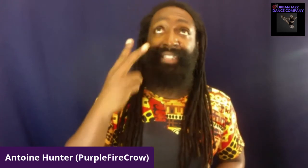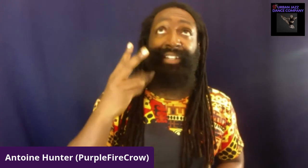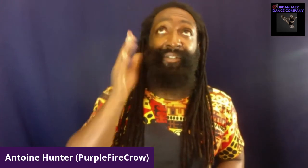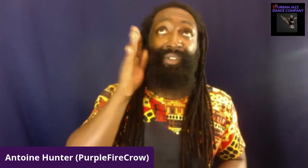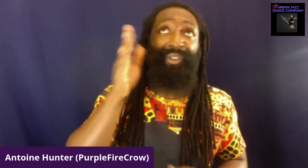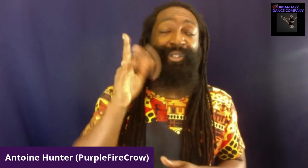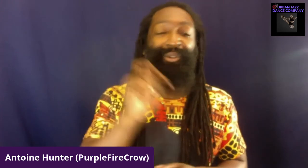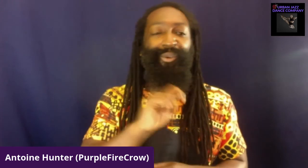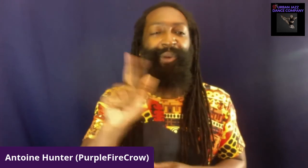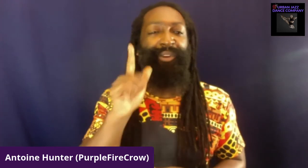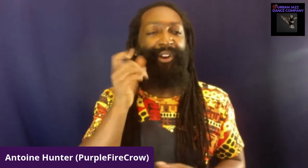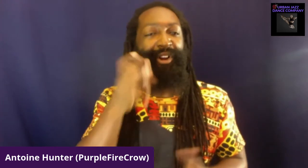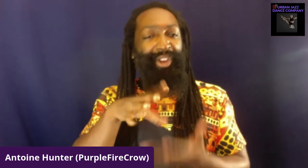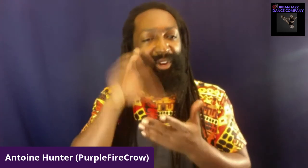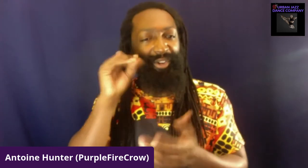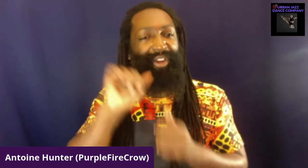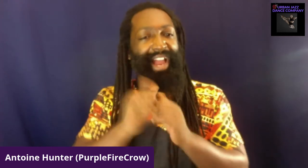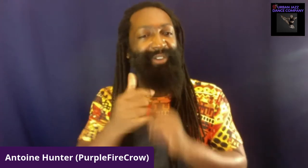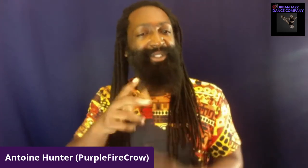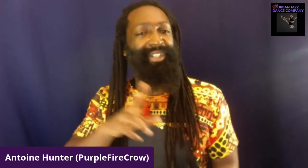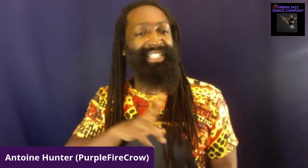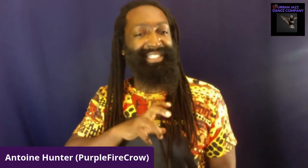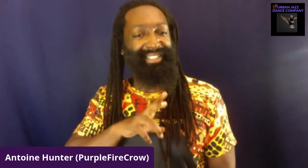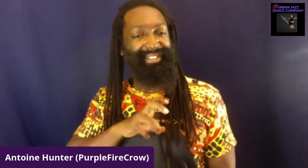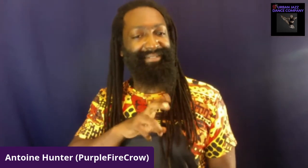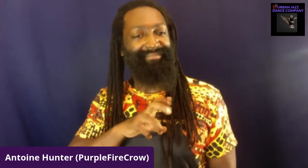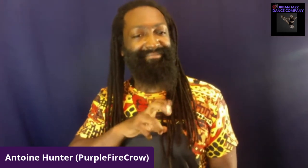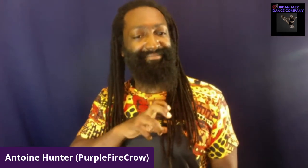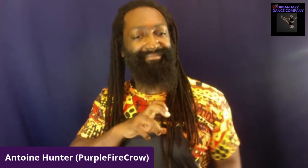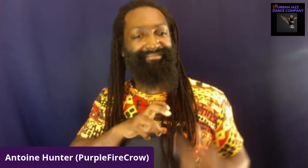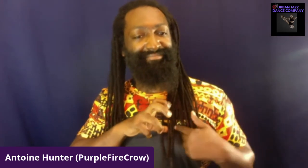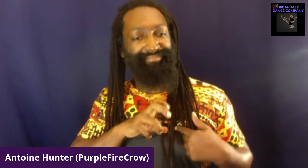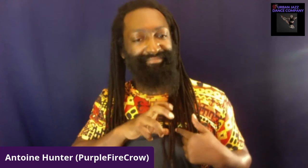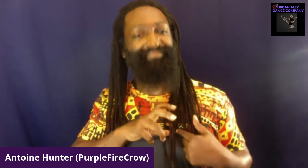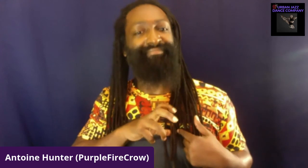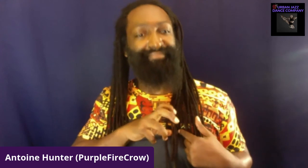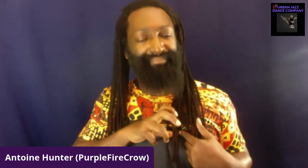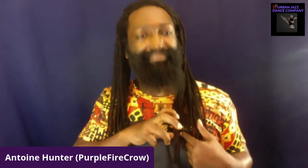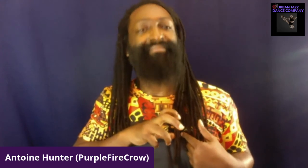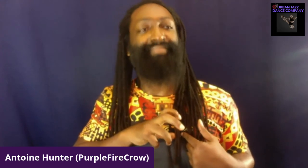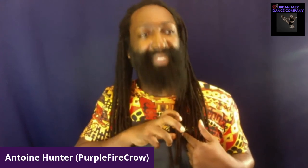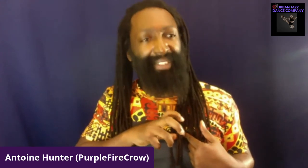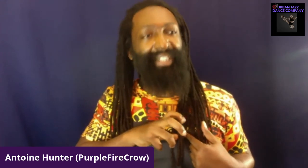how to empower each other. I see a future where we all learn to listen.